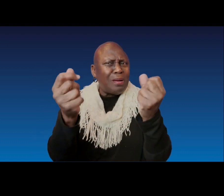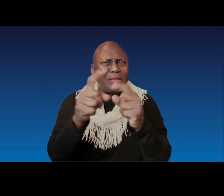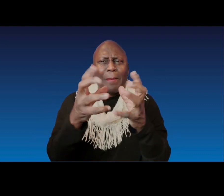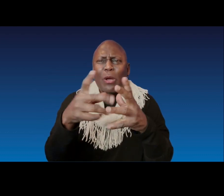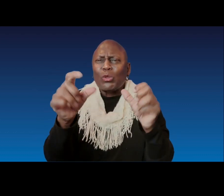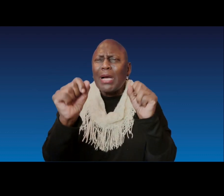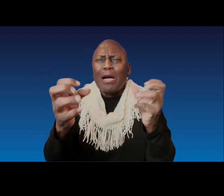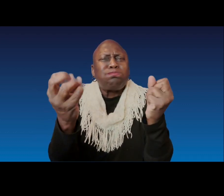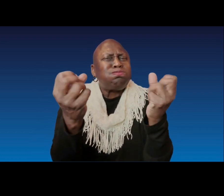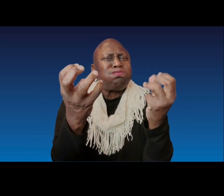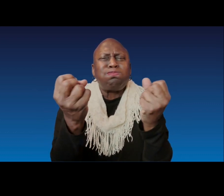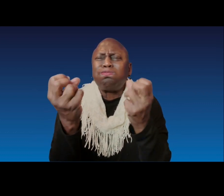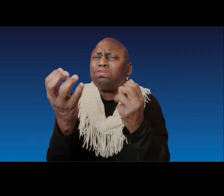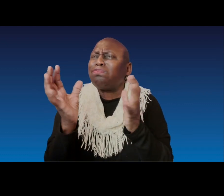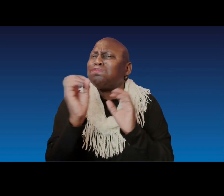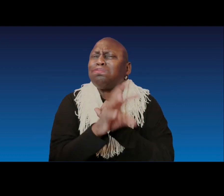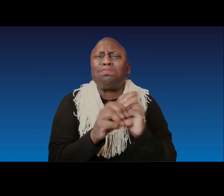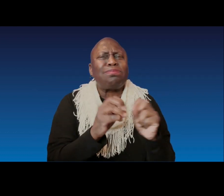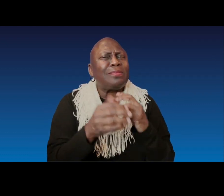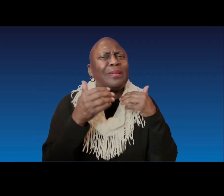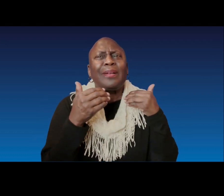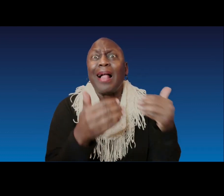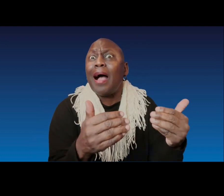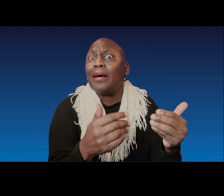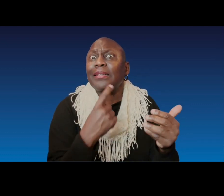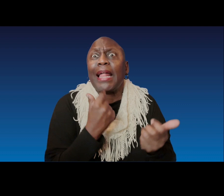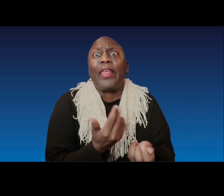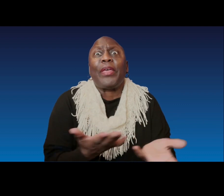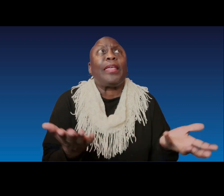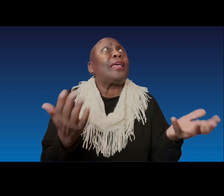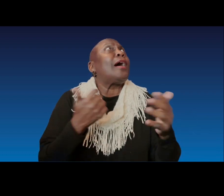Also, when my daughter gave birth to a deaf child, she asked me what to do.